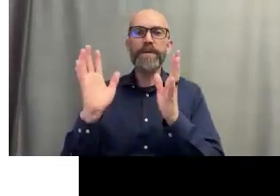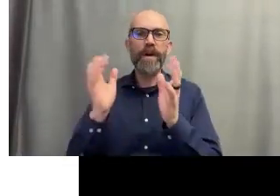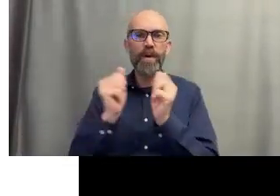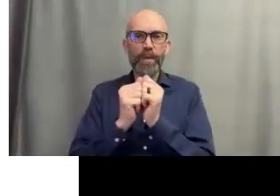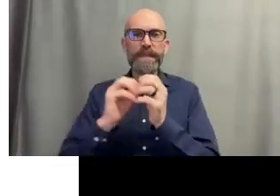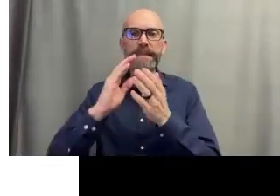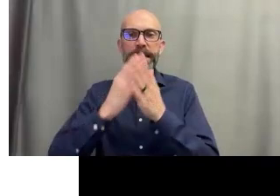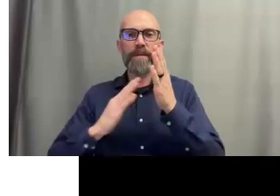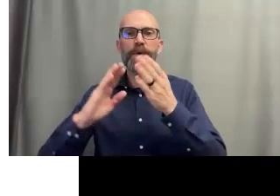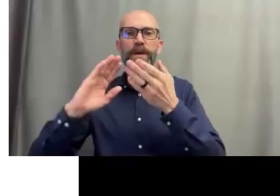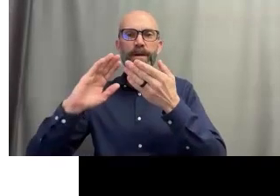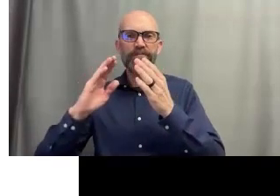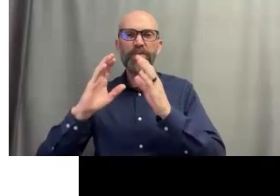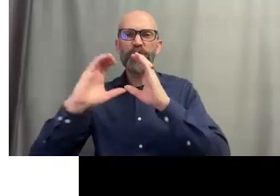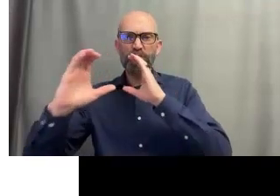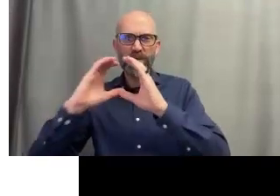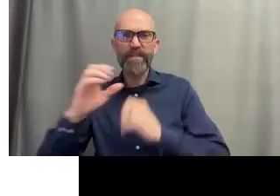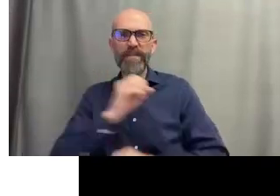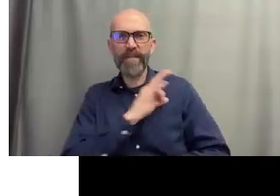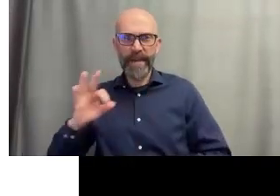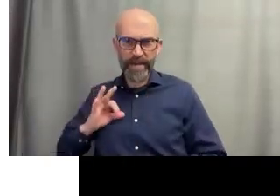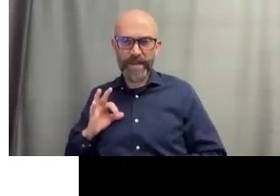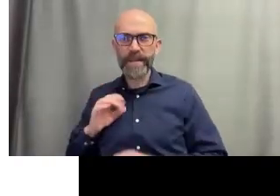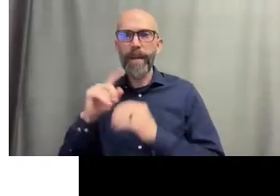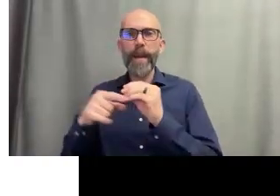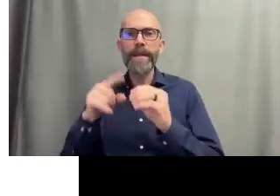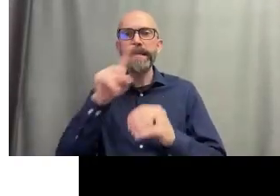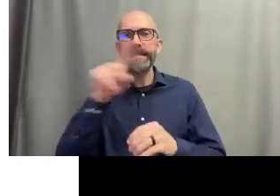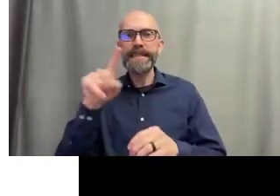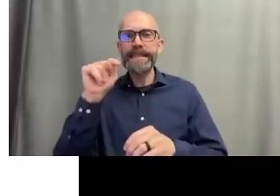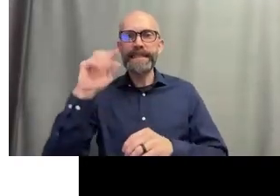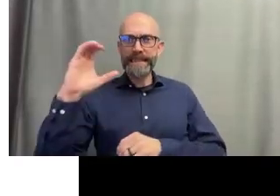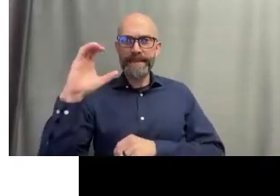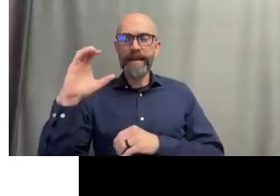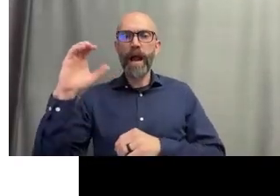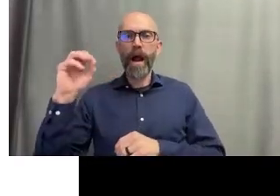studies faculty about doing a ZTC Comm degree potentially.